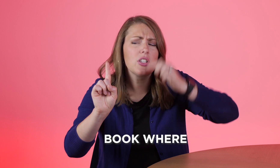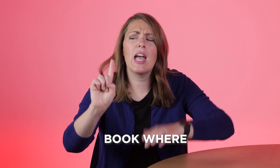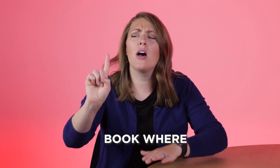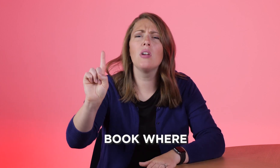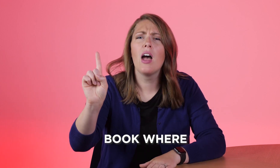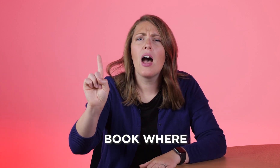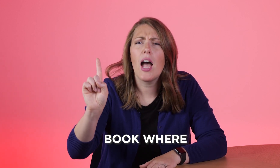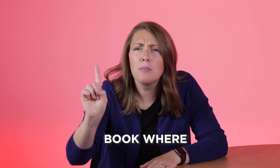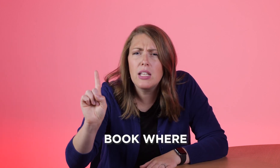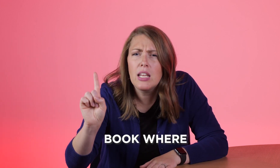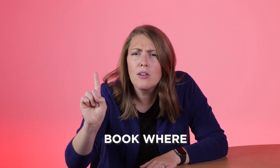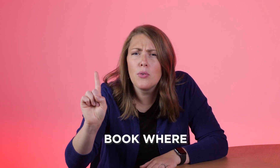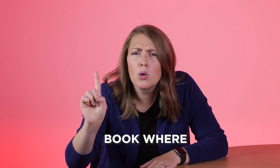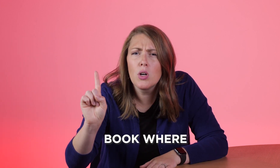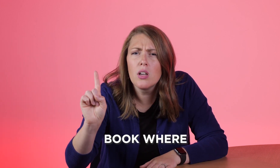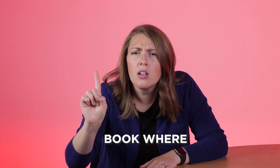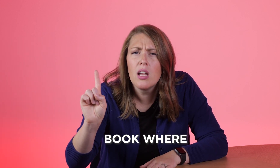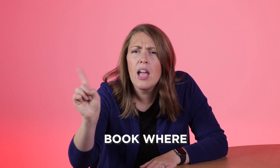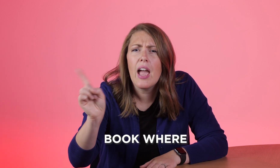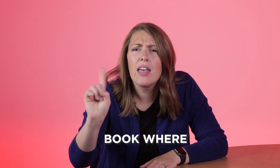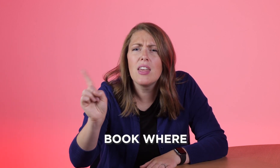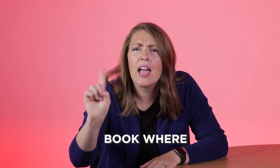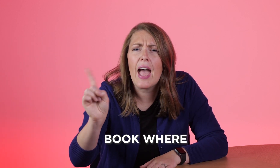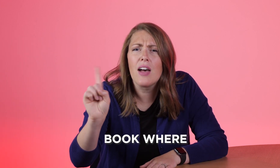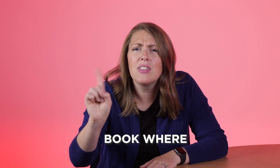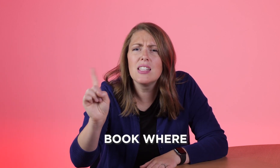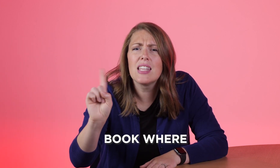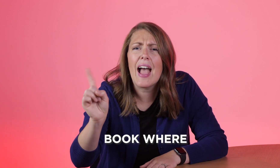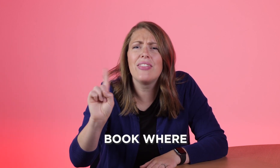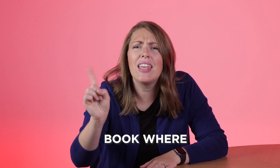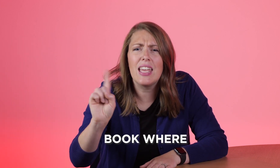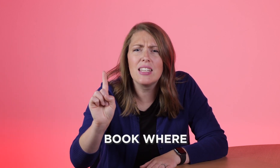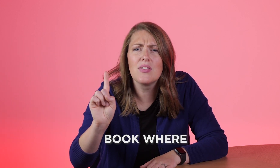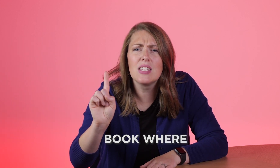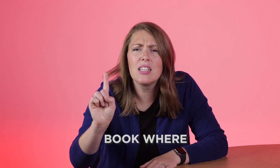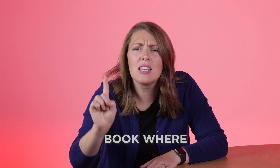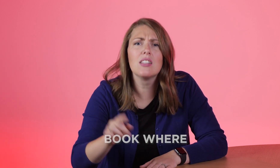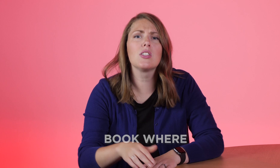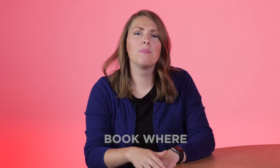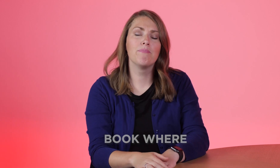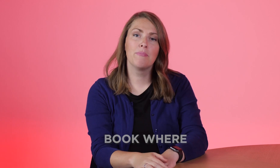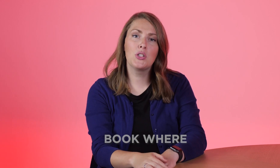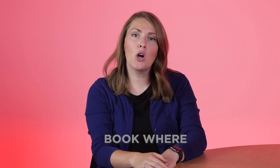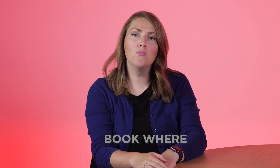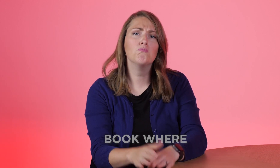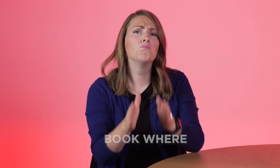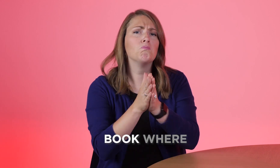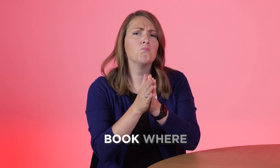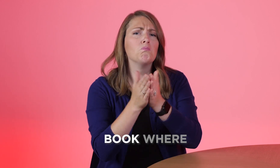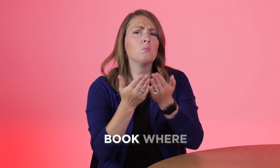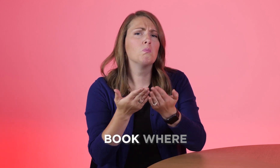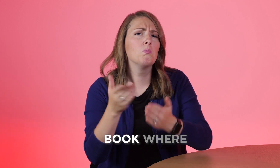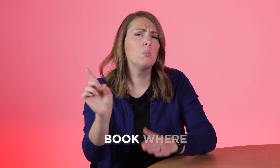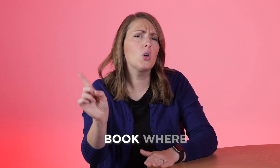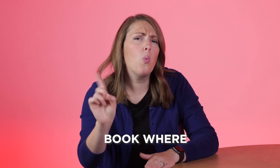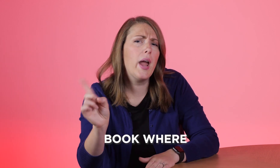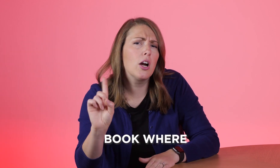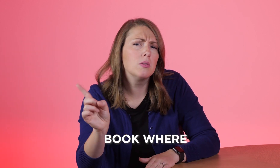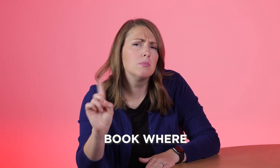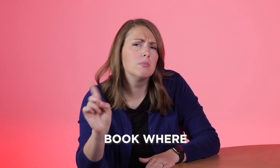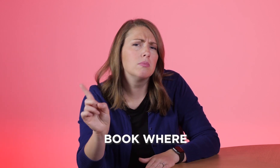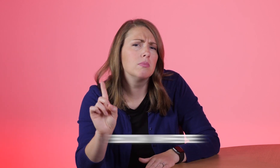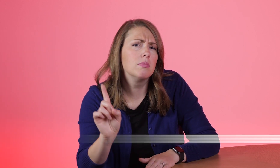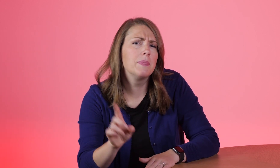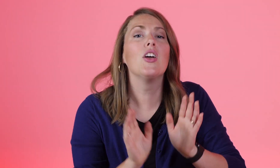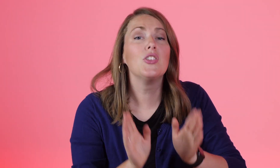are down i'm leaning forward and then i have this at the end of the sentence so book where